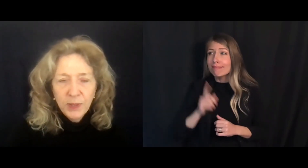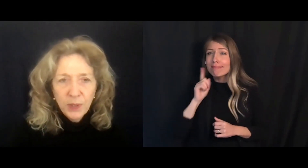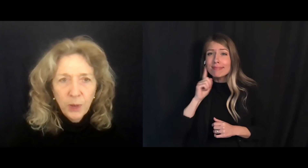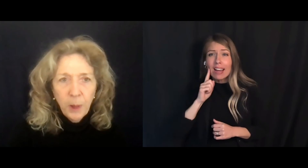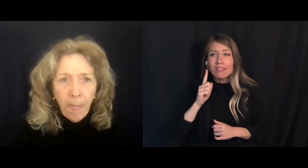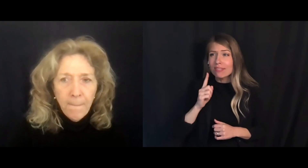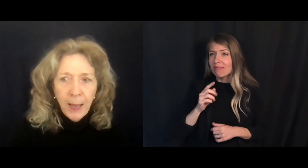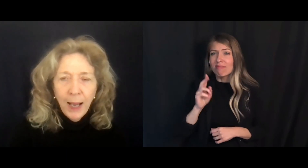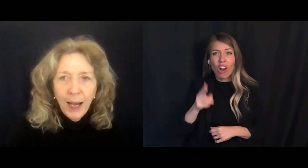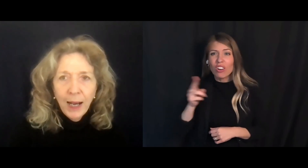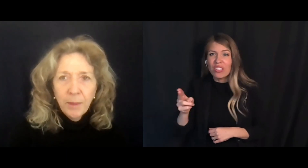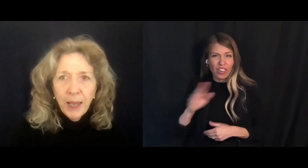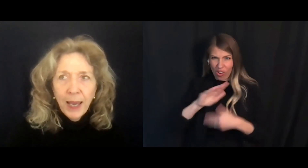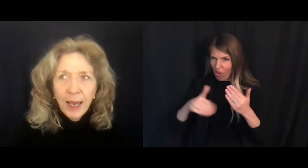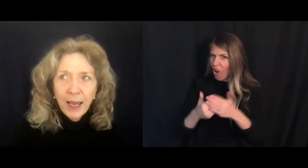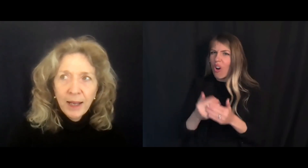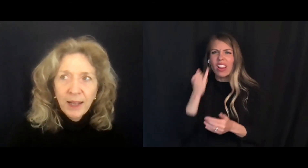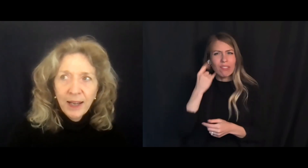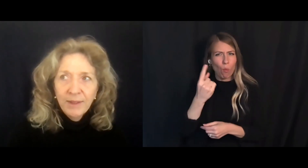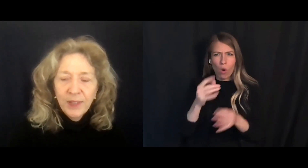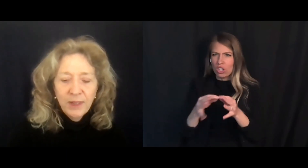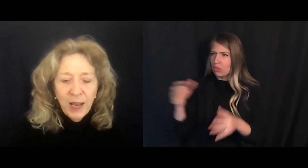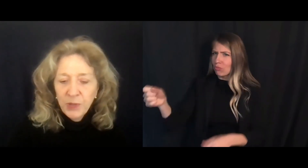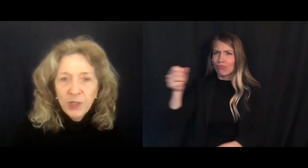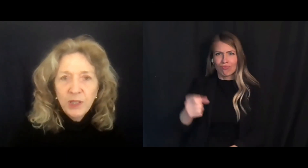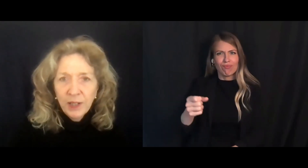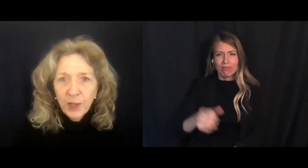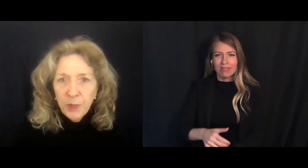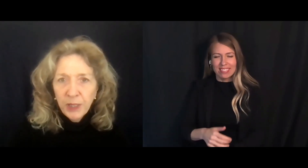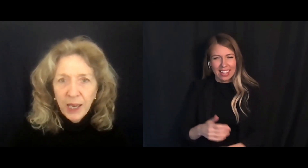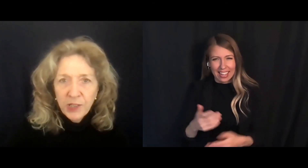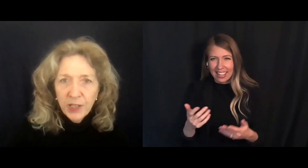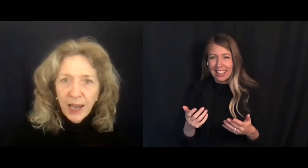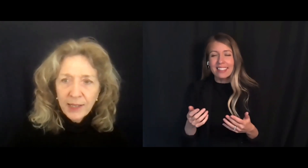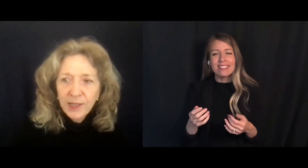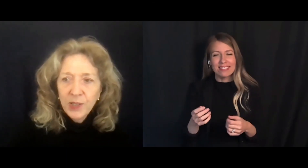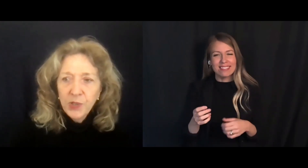so that was just a communication access issue.